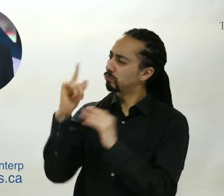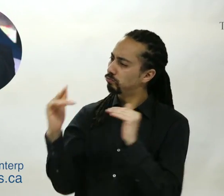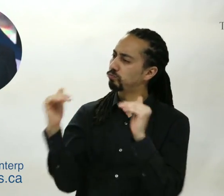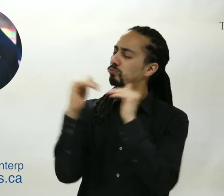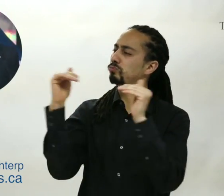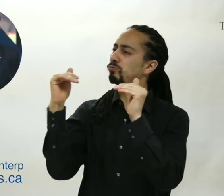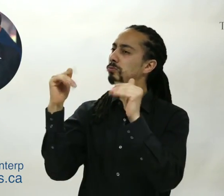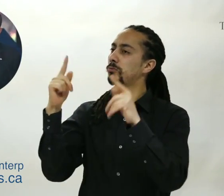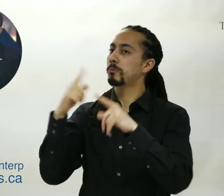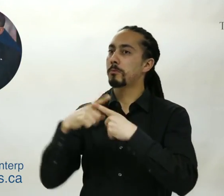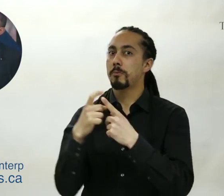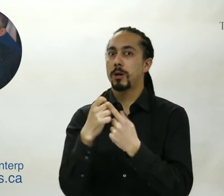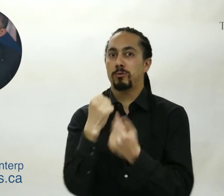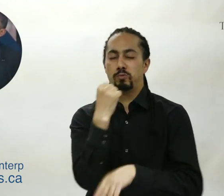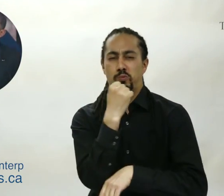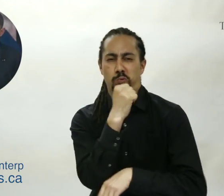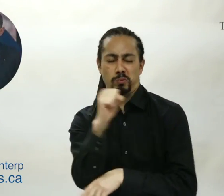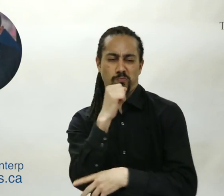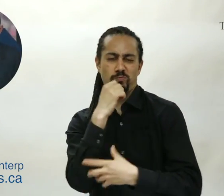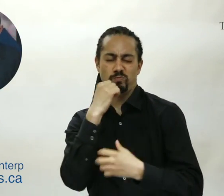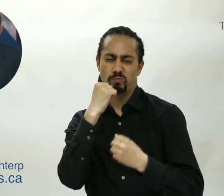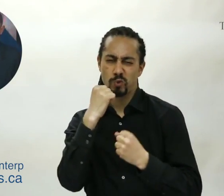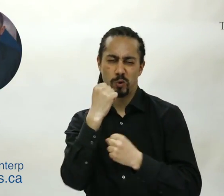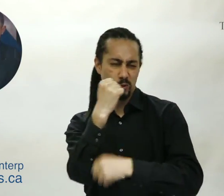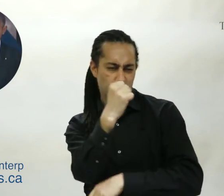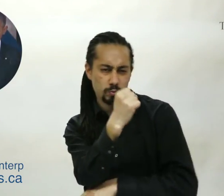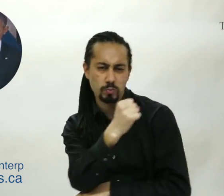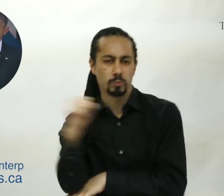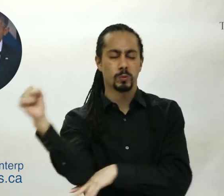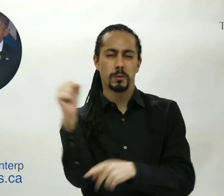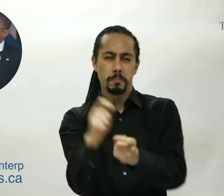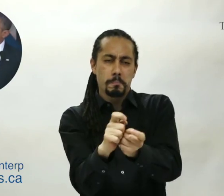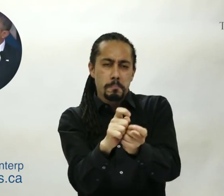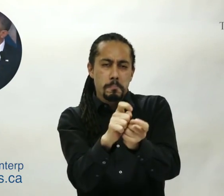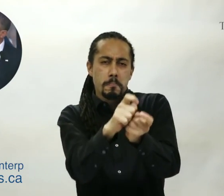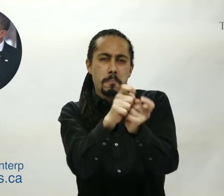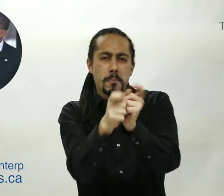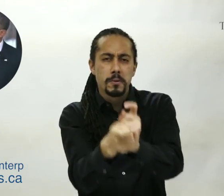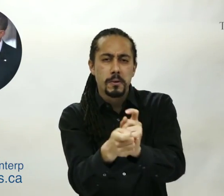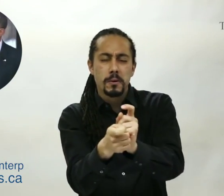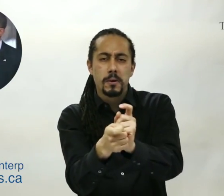but passionately resist even modest reforms that would challenge